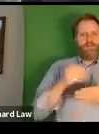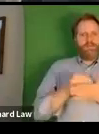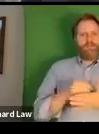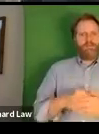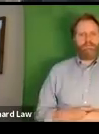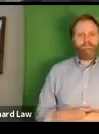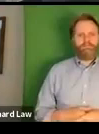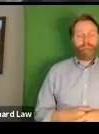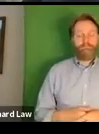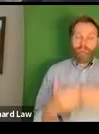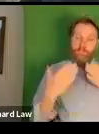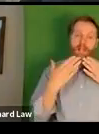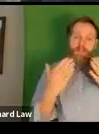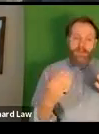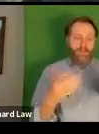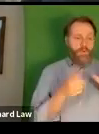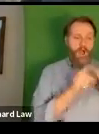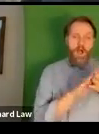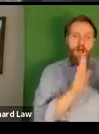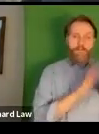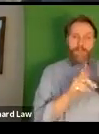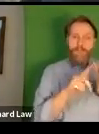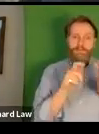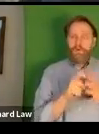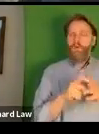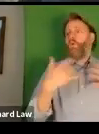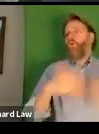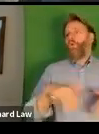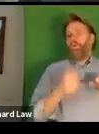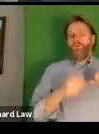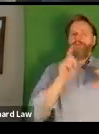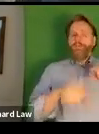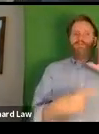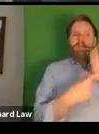absolutely right you are very important to the department and yes we are